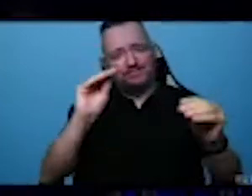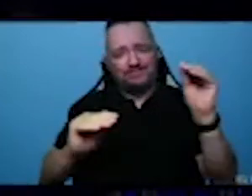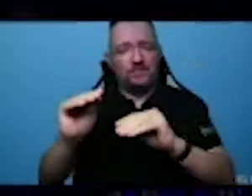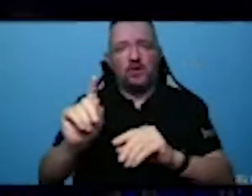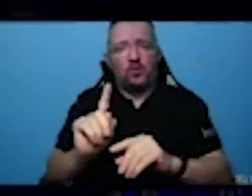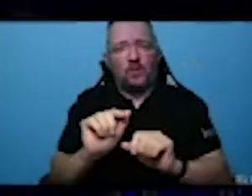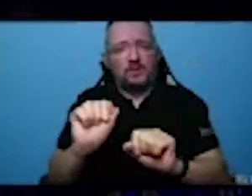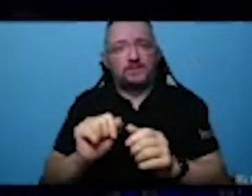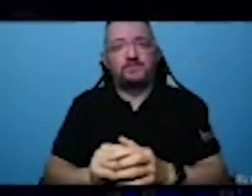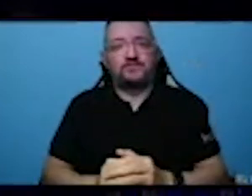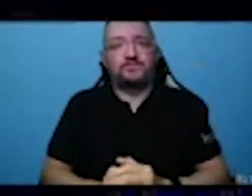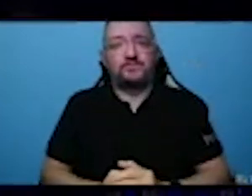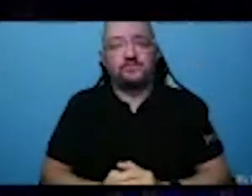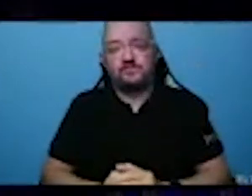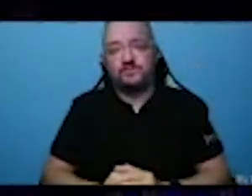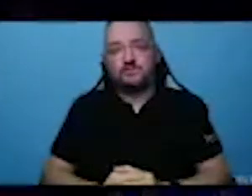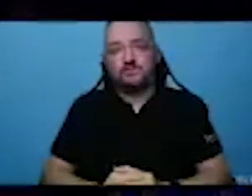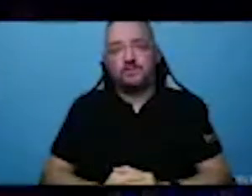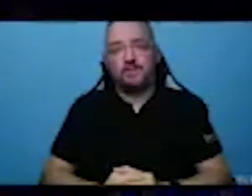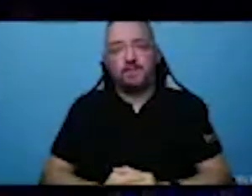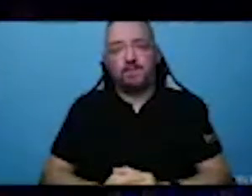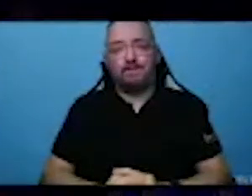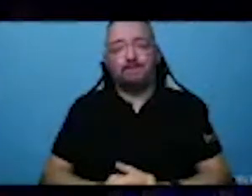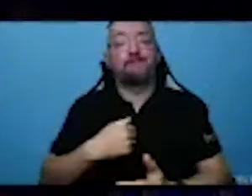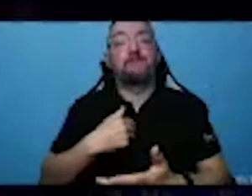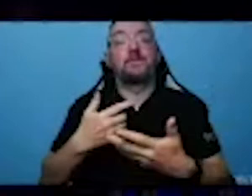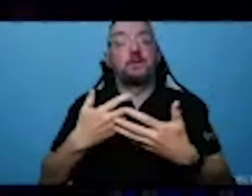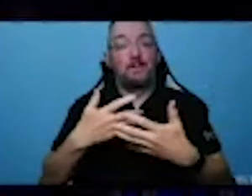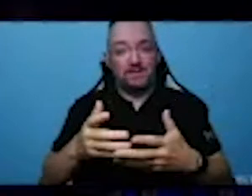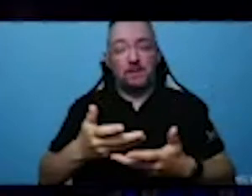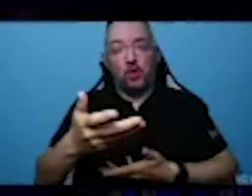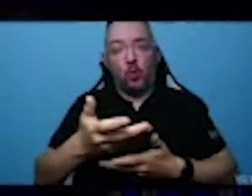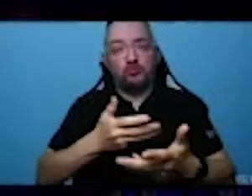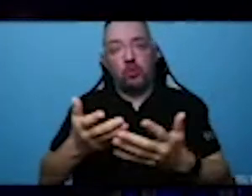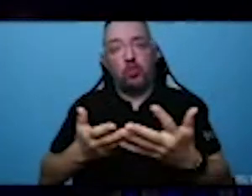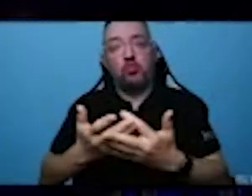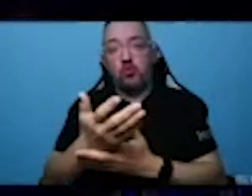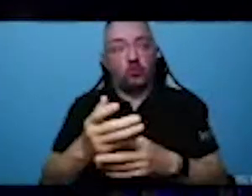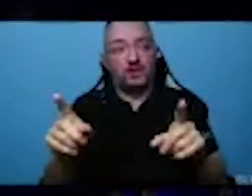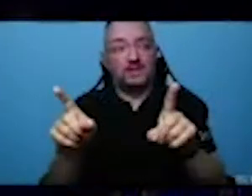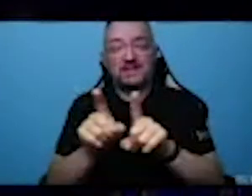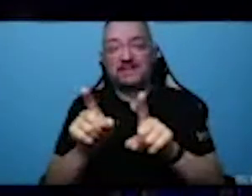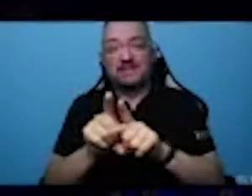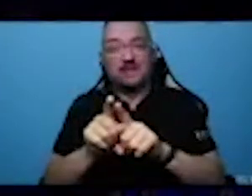Well we went through a consultation process, uh, in the same way as the, uh, the group have looked at science and evidence.